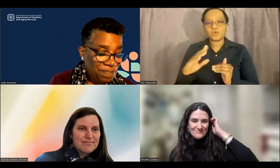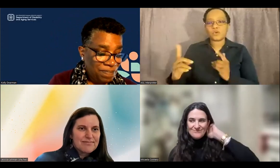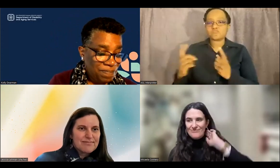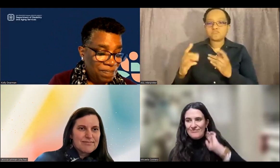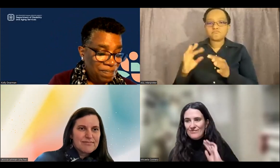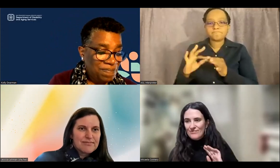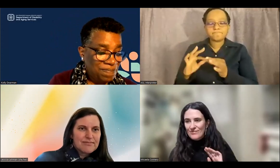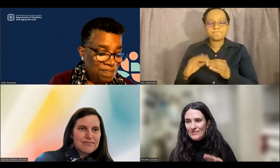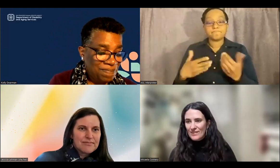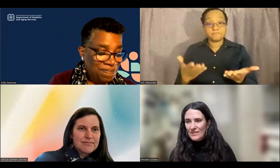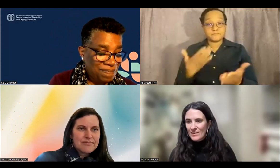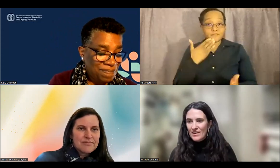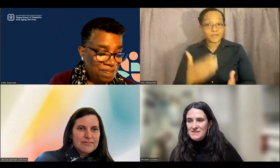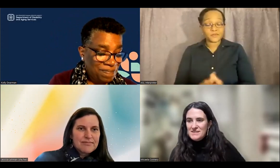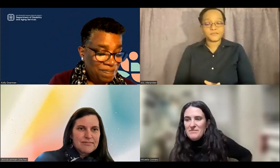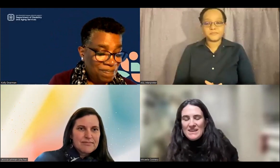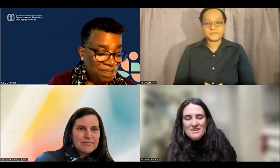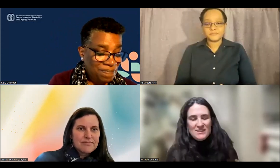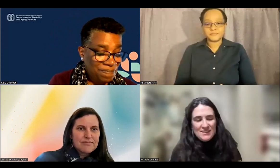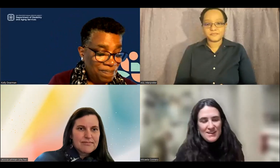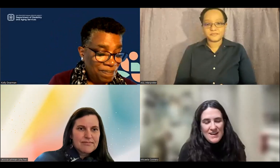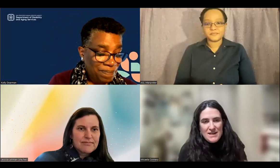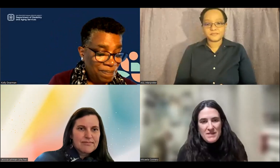Also, thank you Jessica.